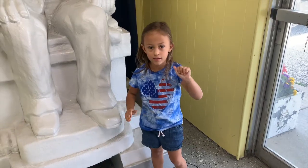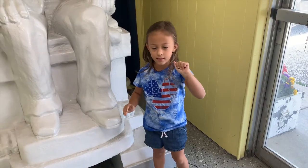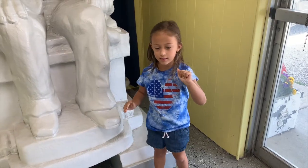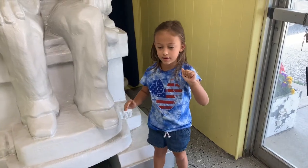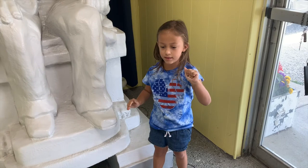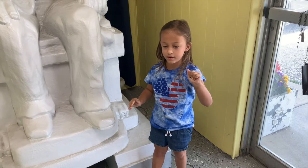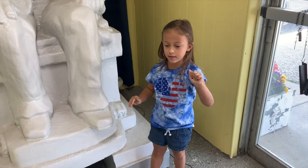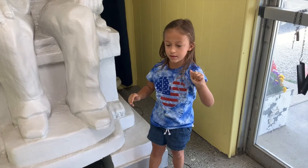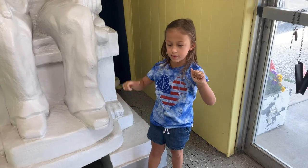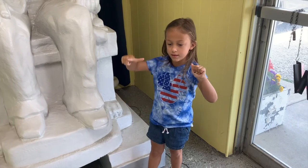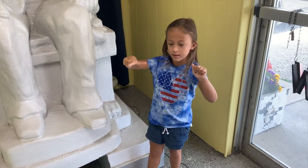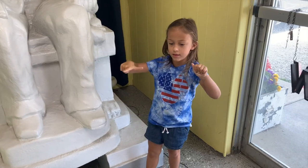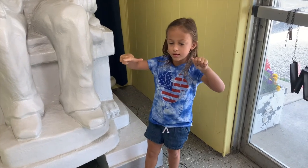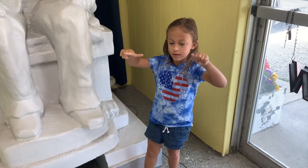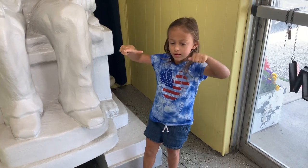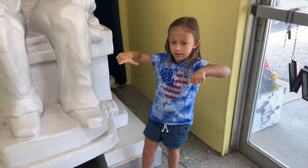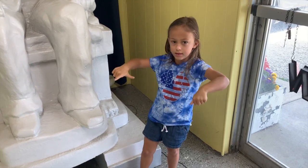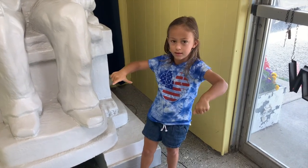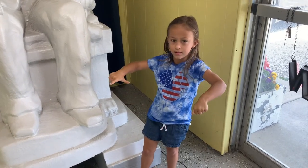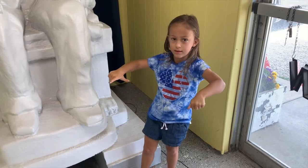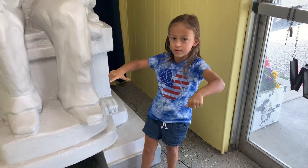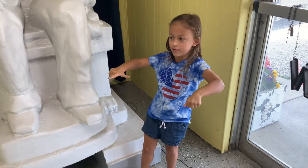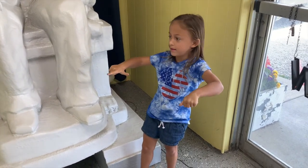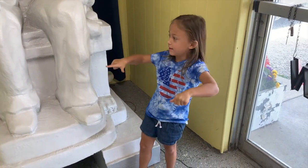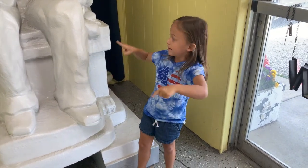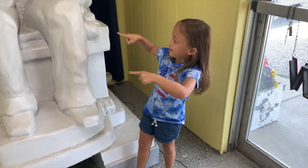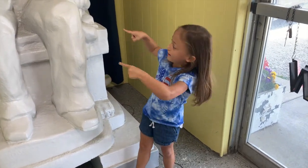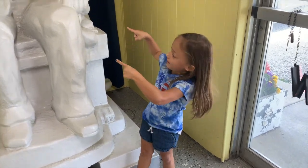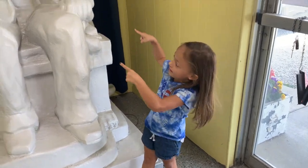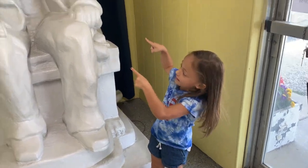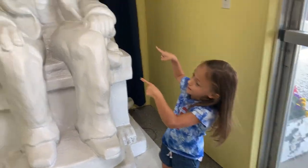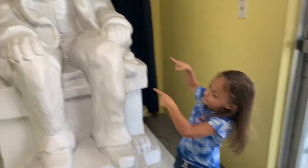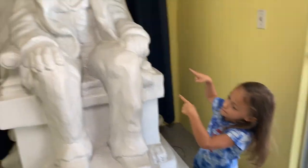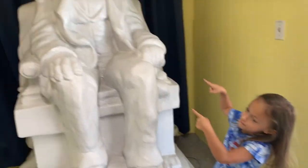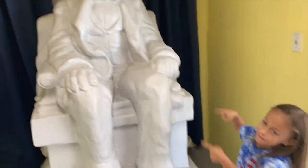Abraham Lincoln name sign language here!